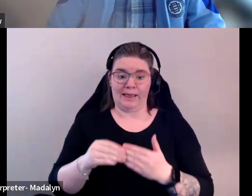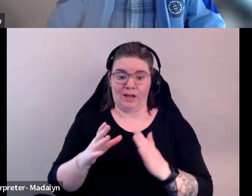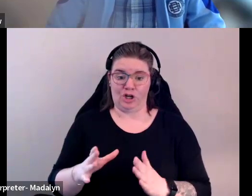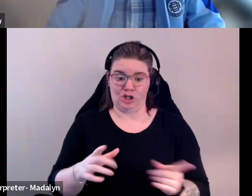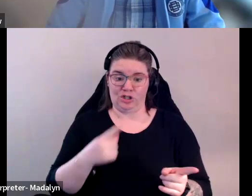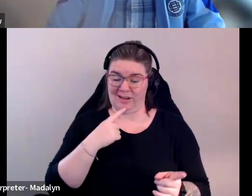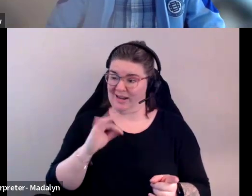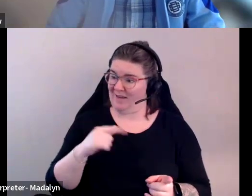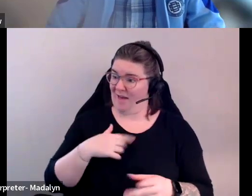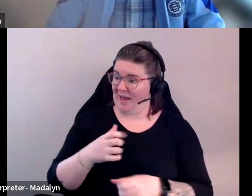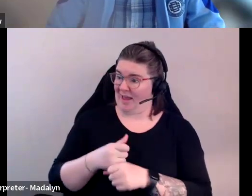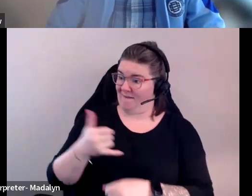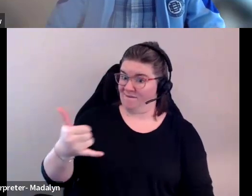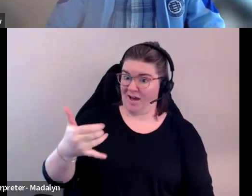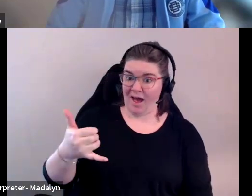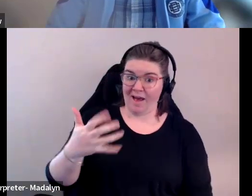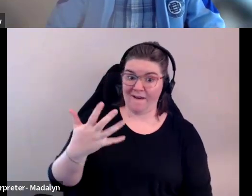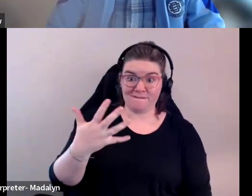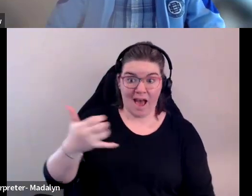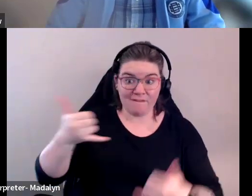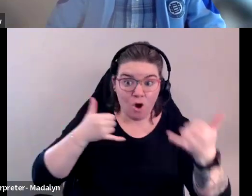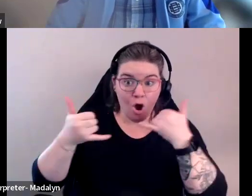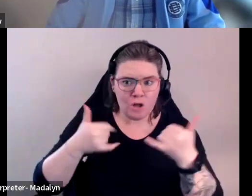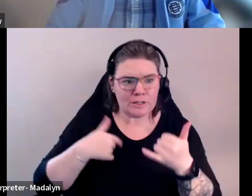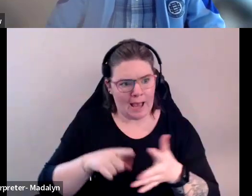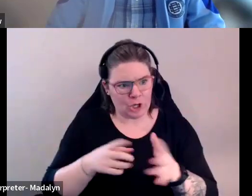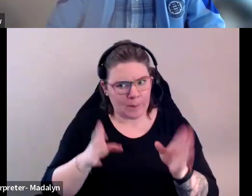Don Posh: I start paying attention. If it's 5 calls about one subject